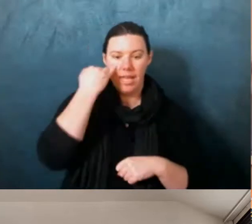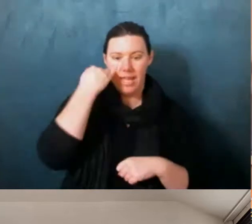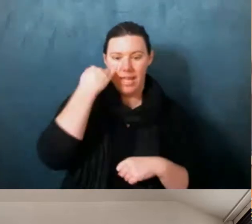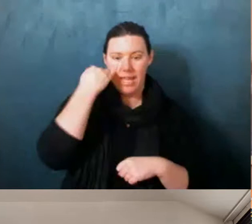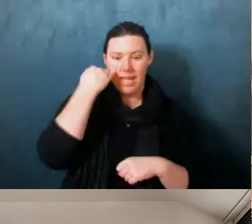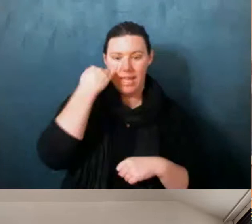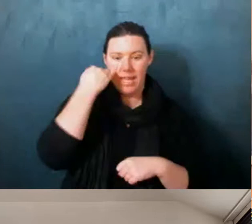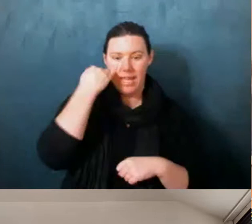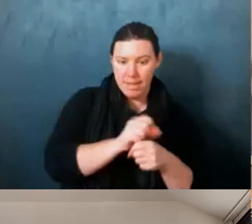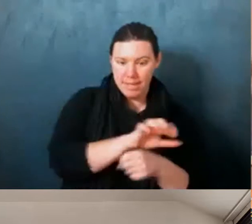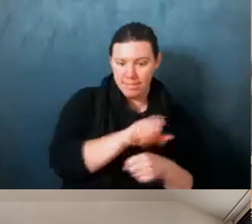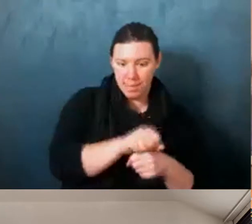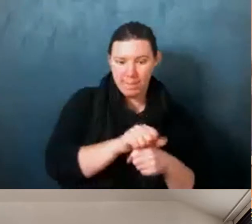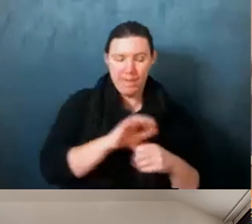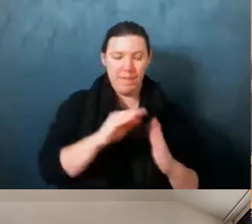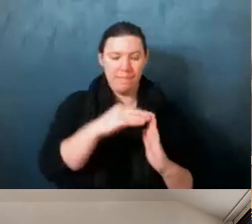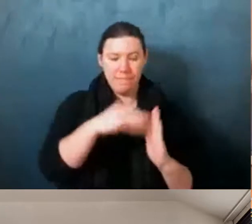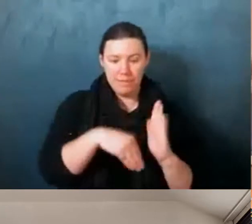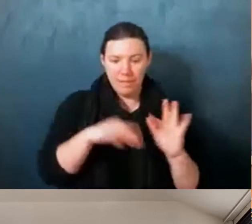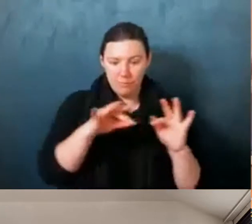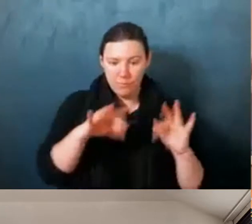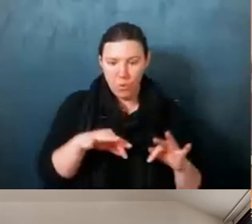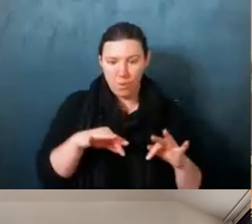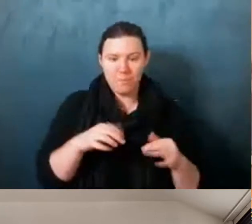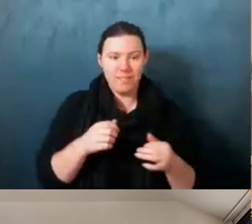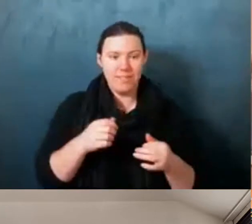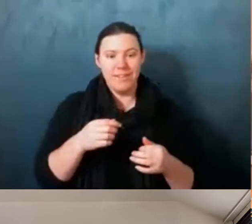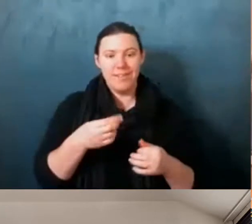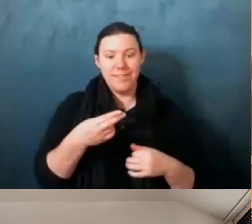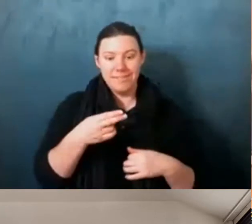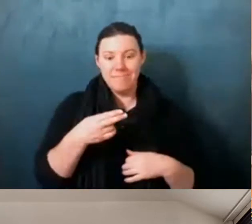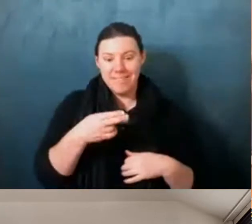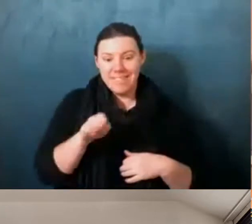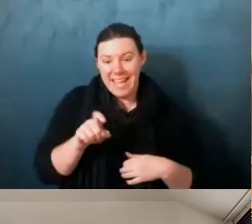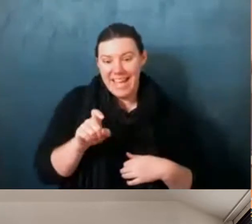when we fill out forms, he has to misidentify himself